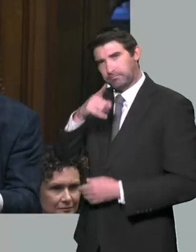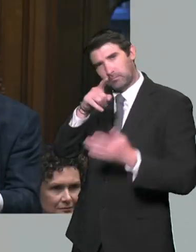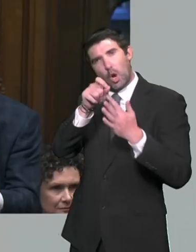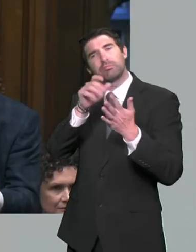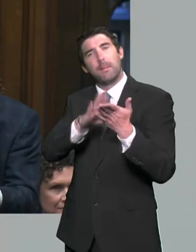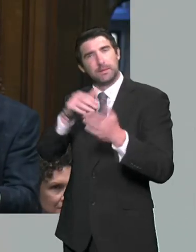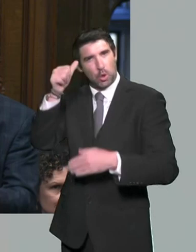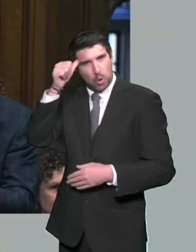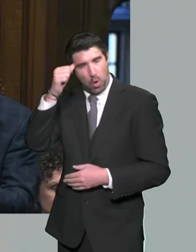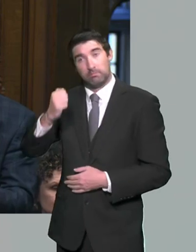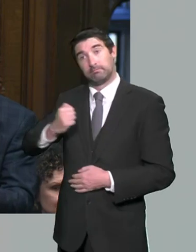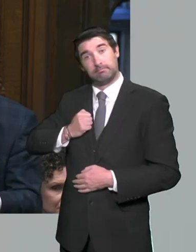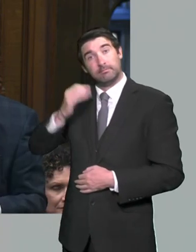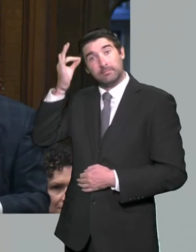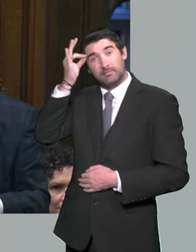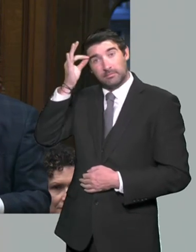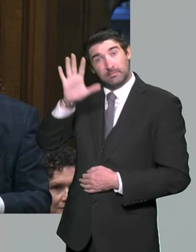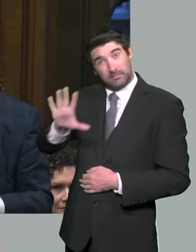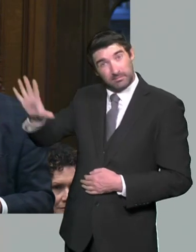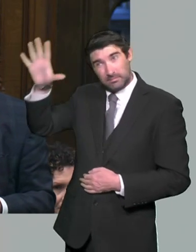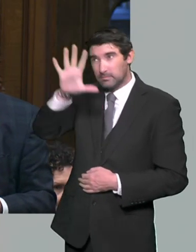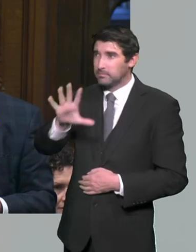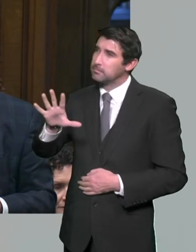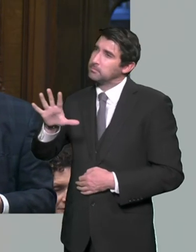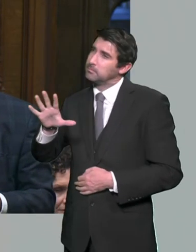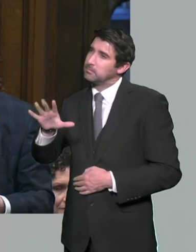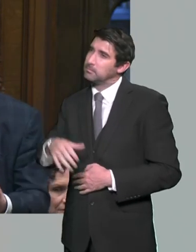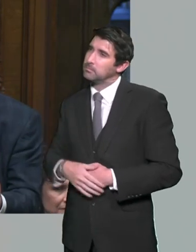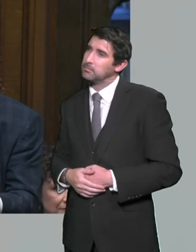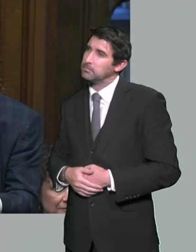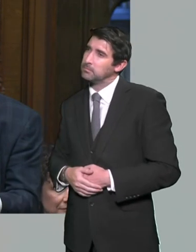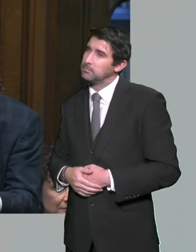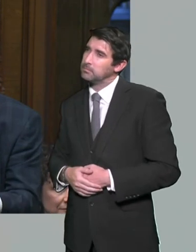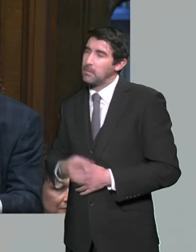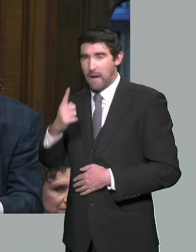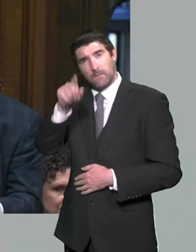constituent, Ruth Zuccarello, is the sister of Jim Fitton, who is currently imprisoned in Iraq.